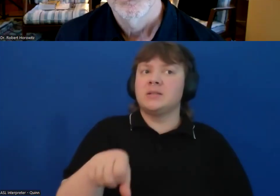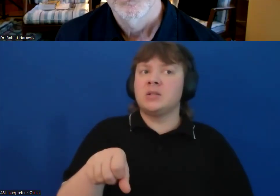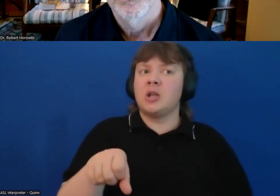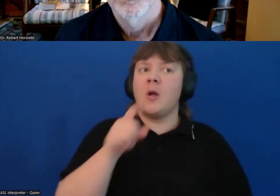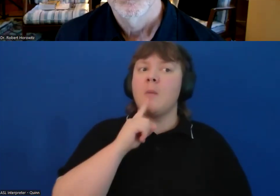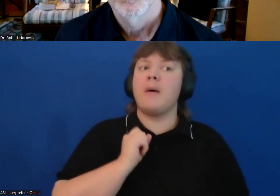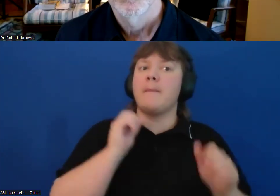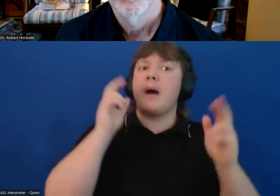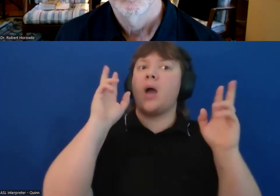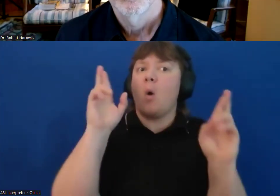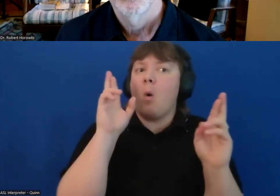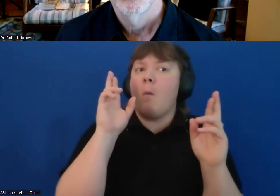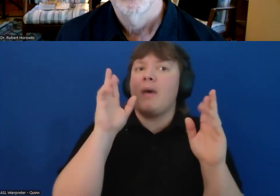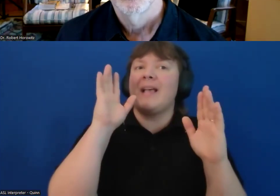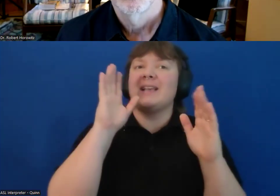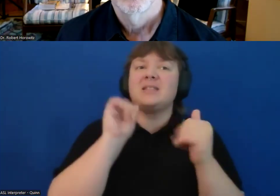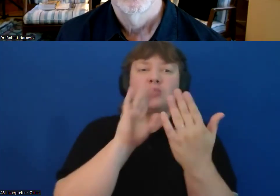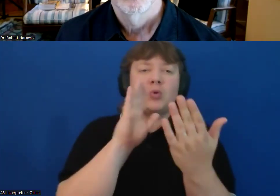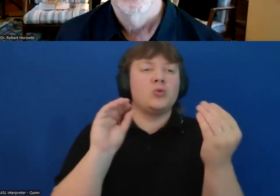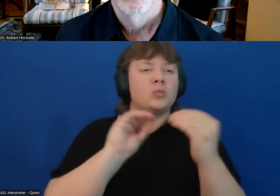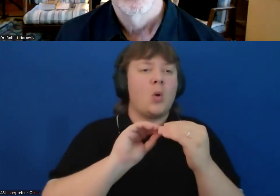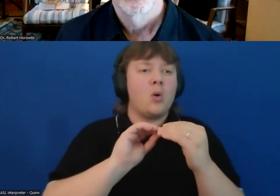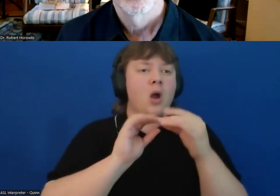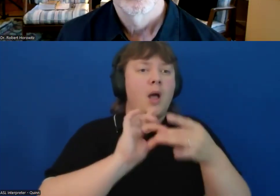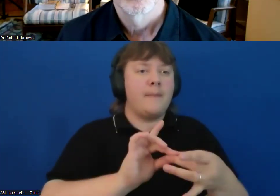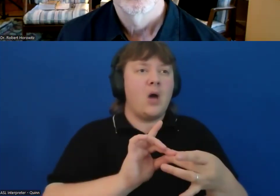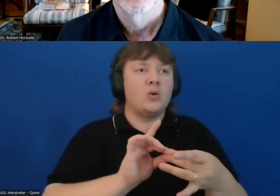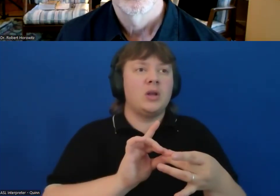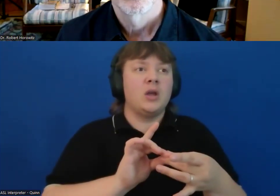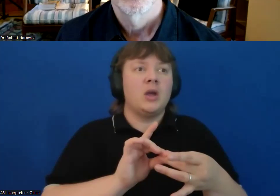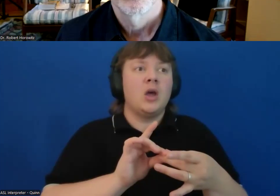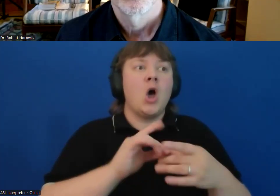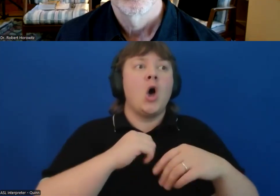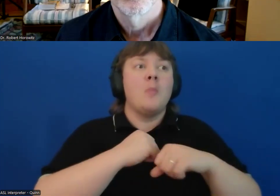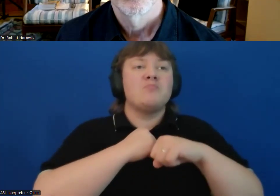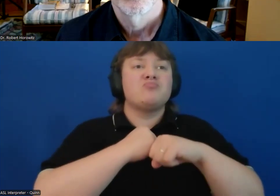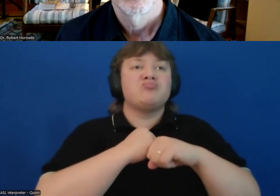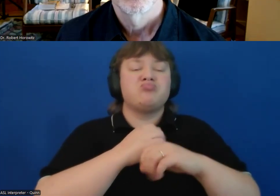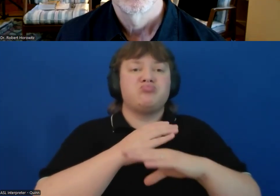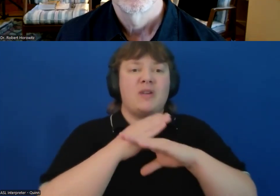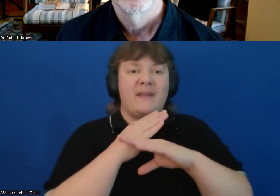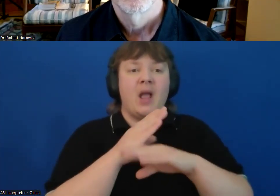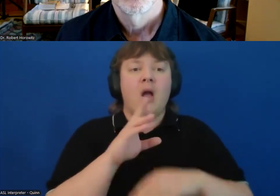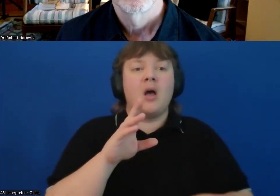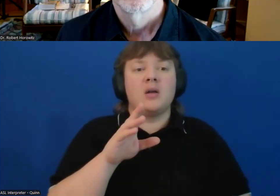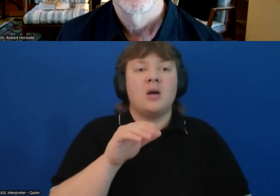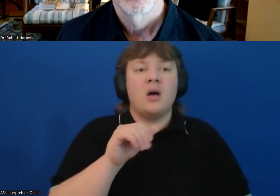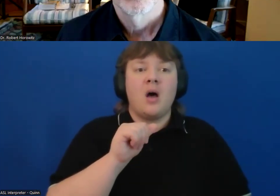actually take is more about guarding against undue influence. Though many I see in the audience who's